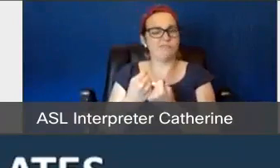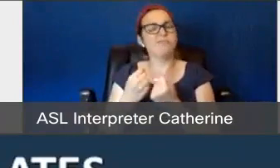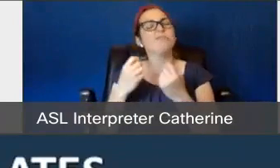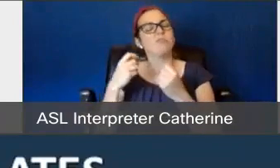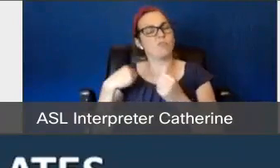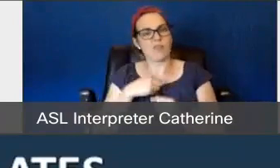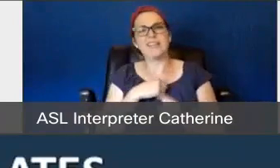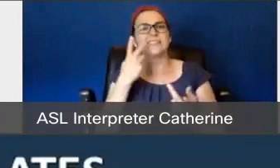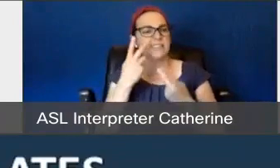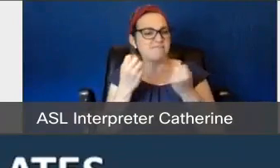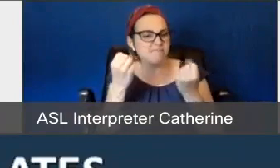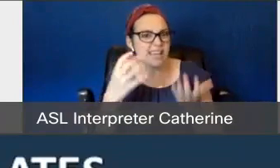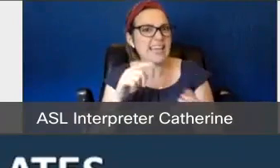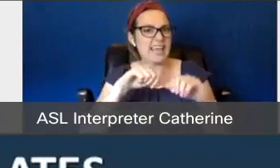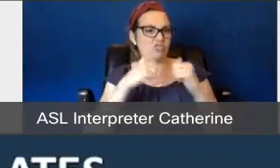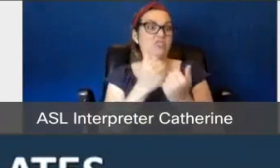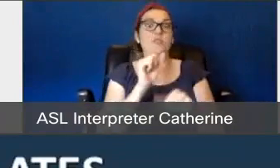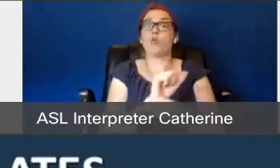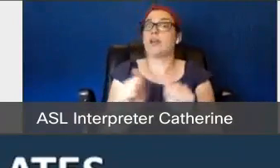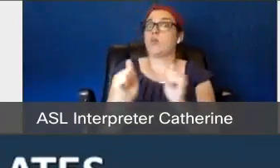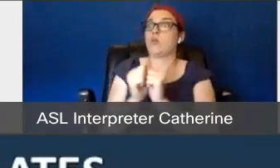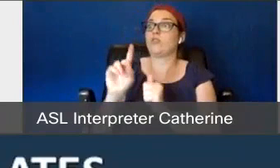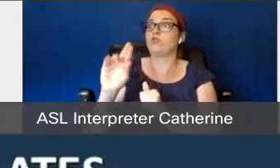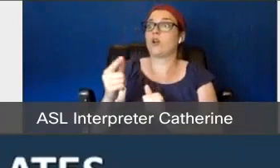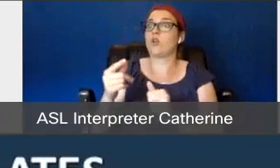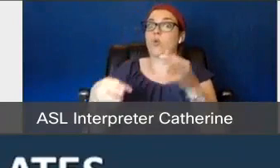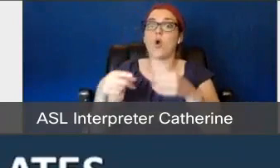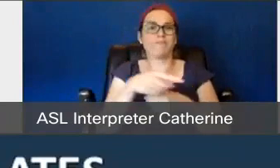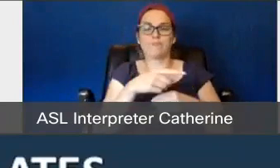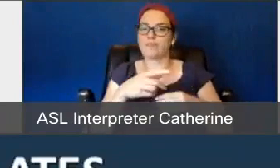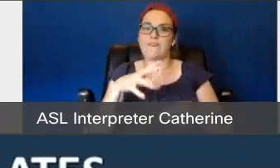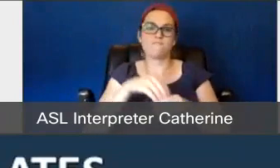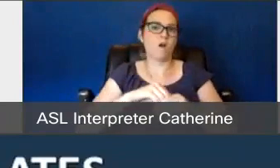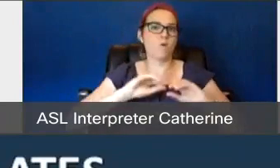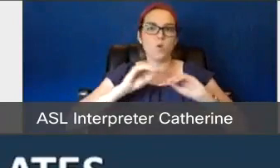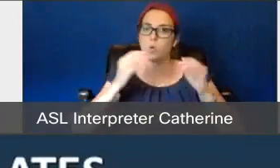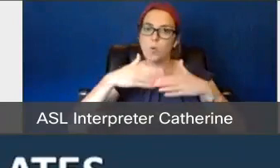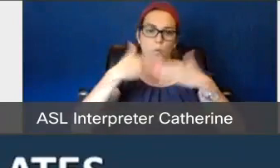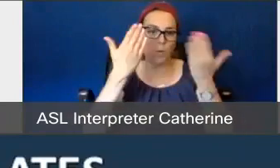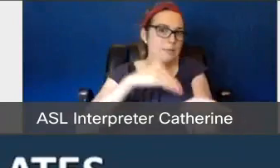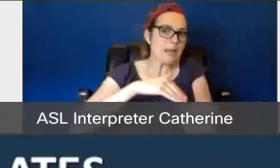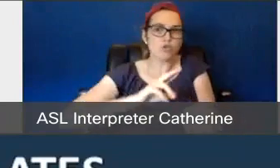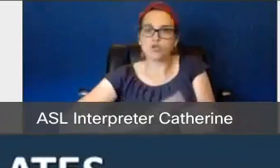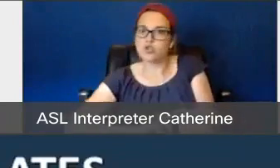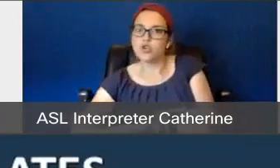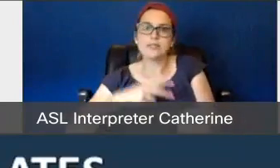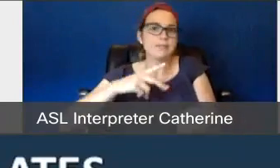with the drug court, very often these are other practitioners in the field that are being enlisted to treat patients.